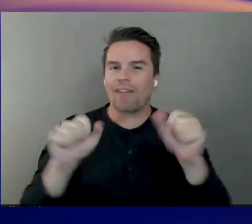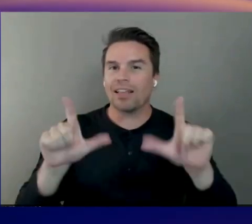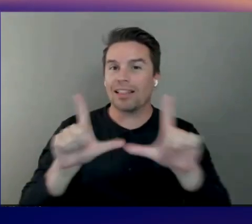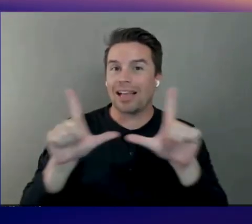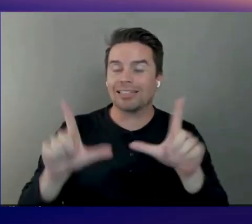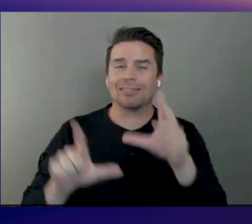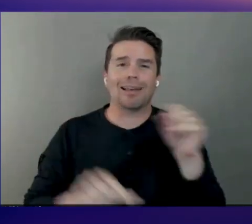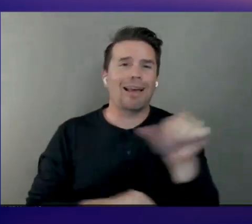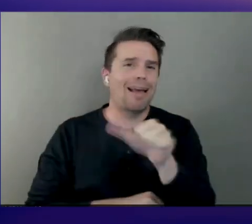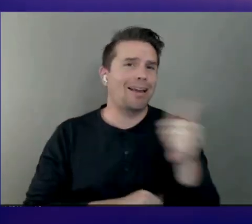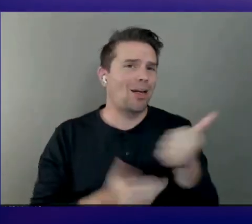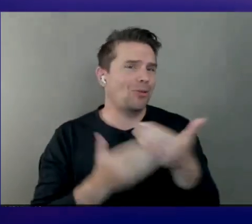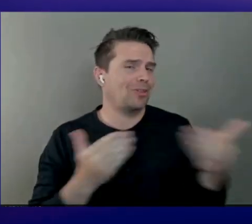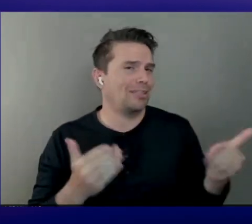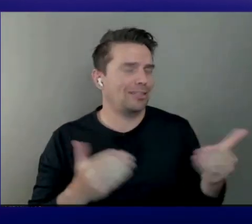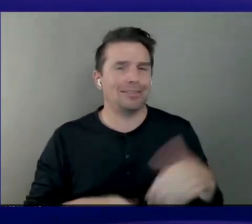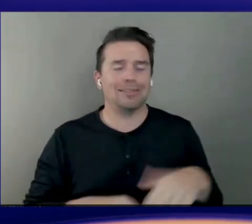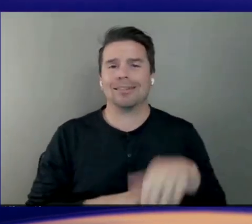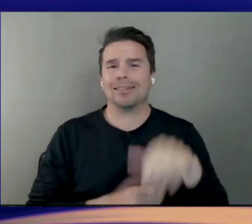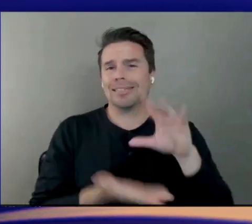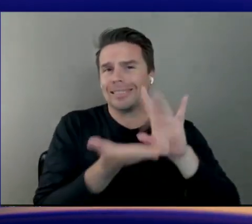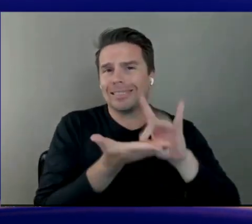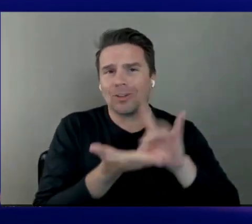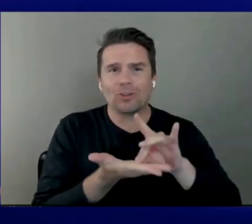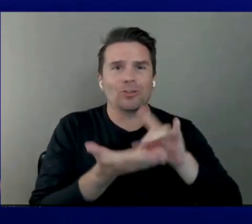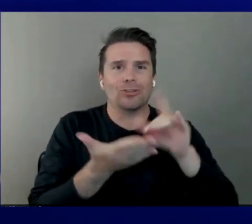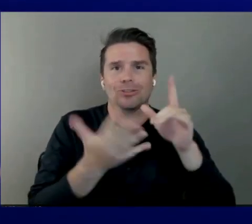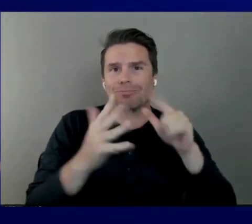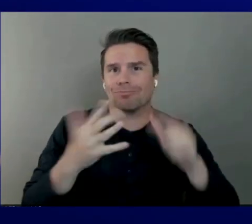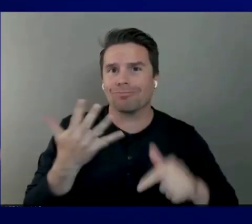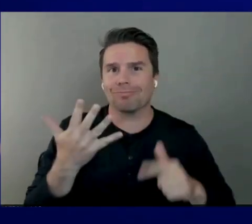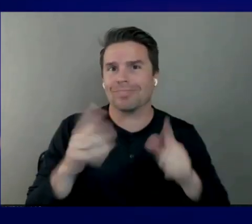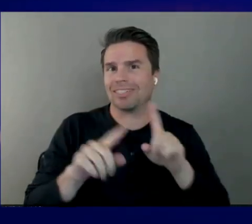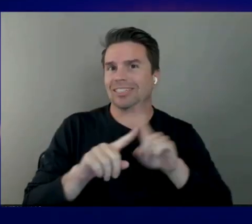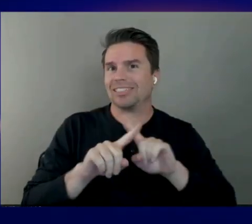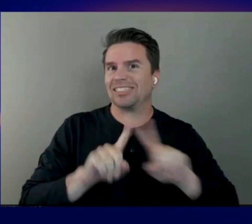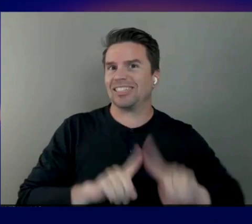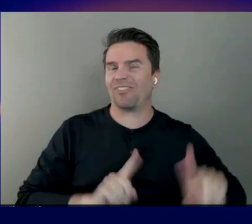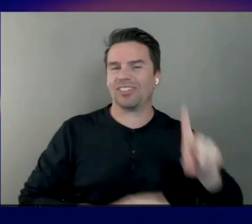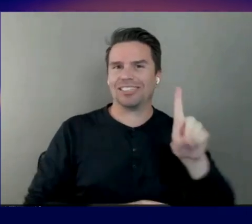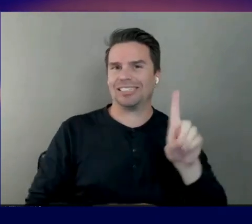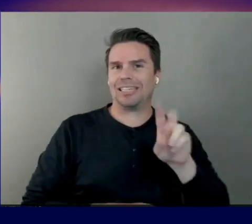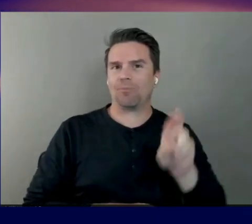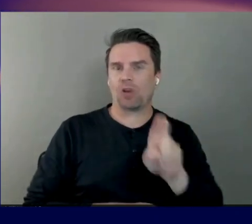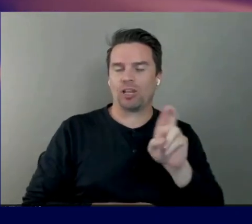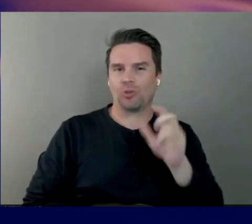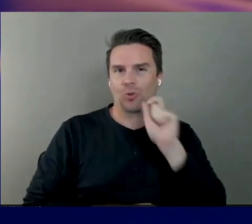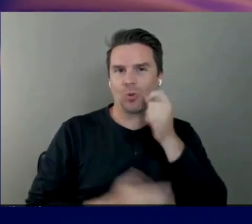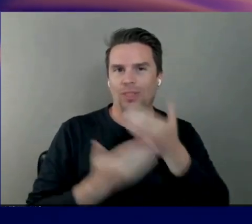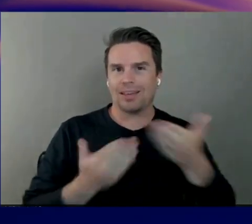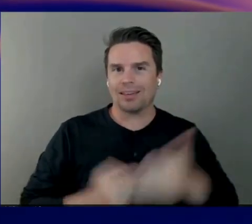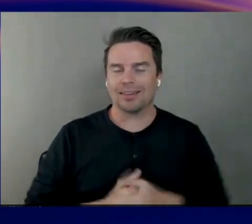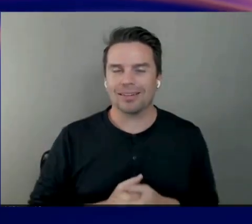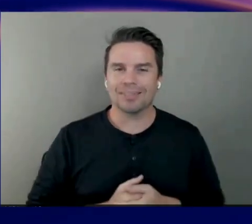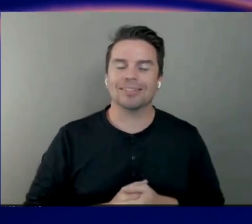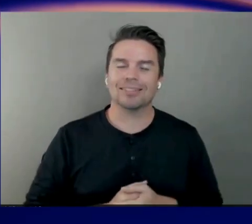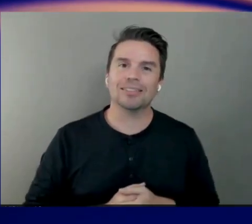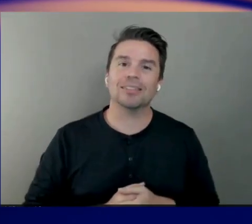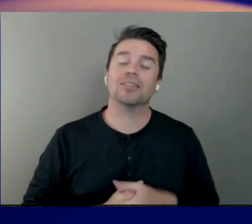Stickers and all the DeepRacer cool stuff. That's for the pros.